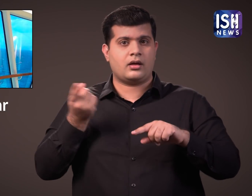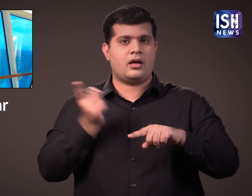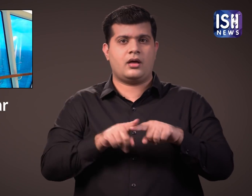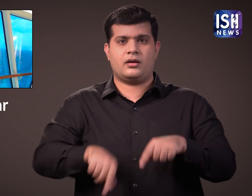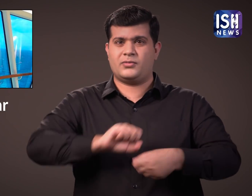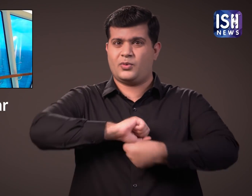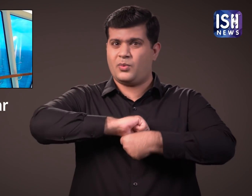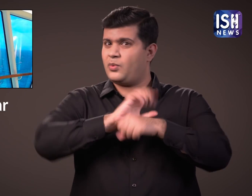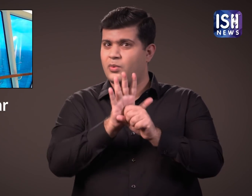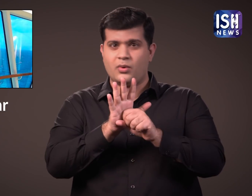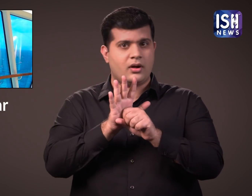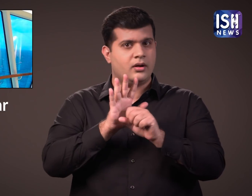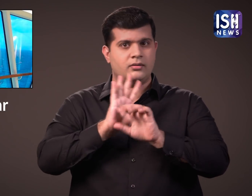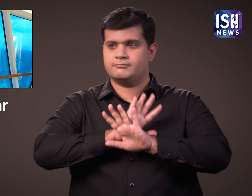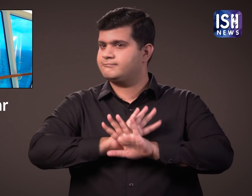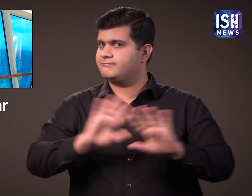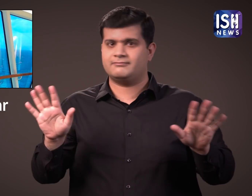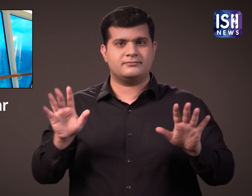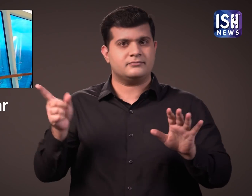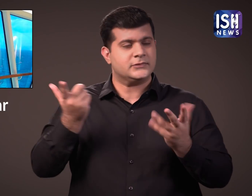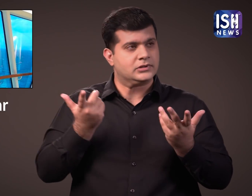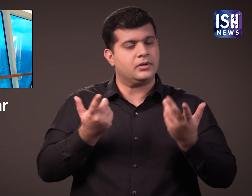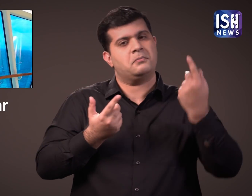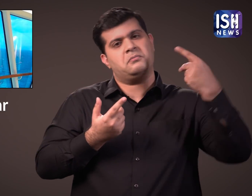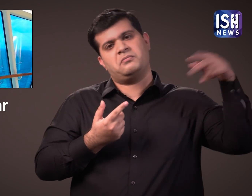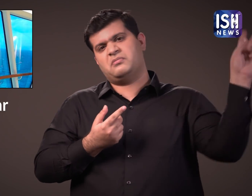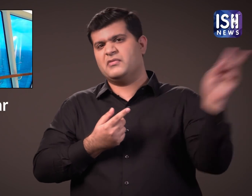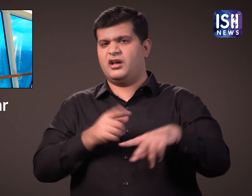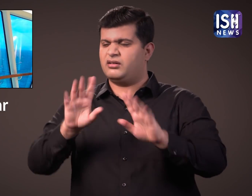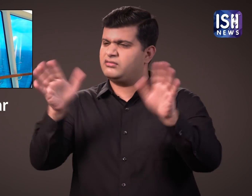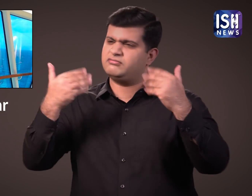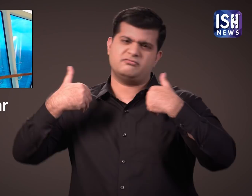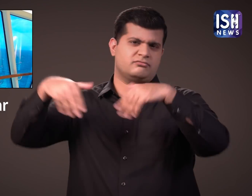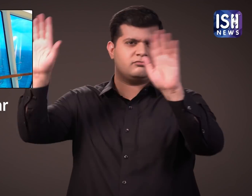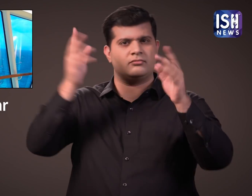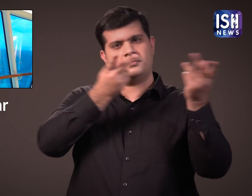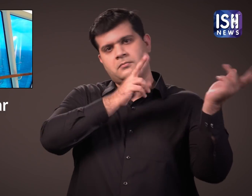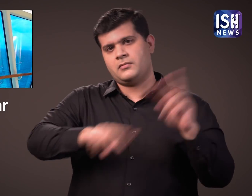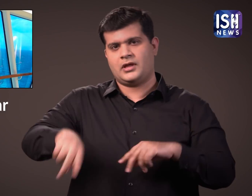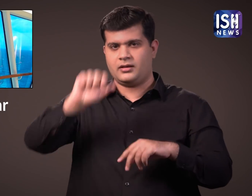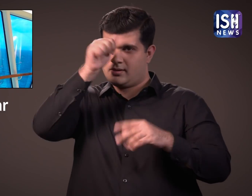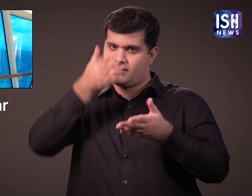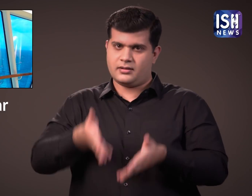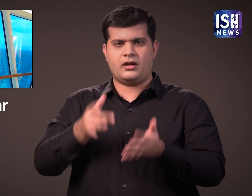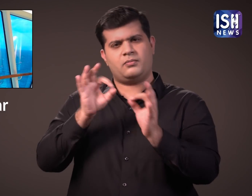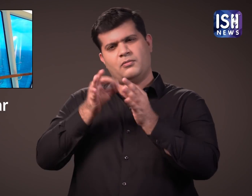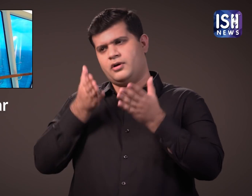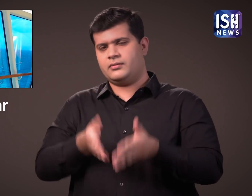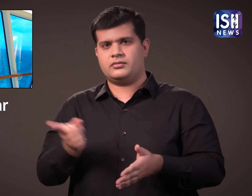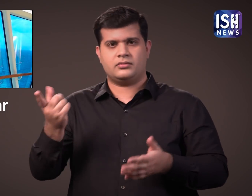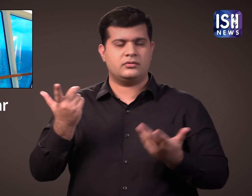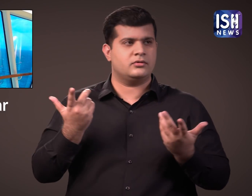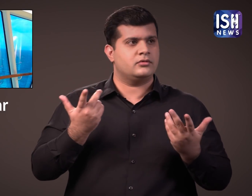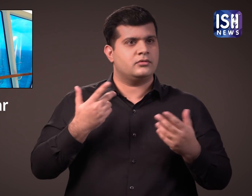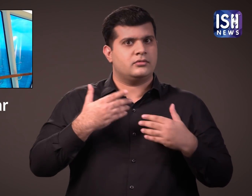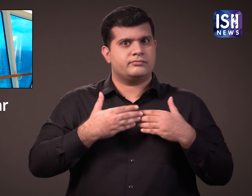He lost his job during the pandemic and was sent back to India.